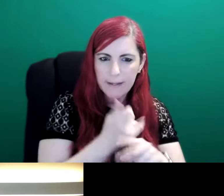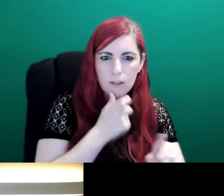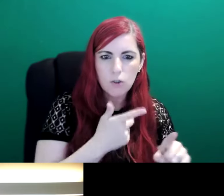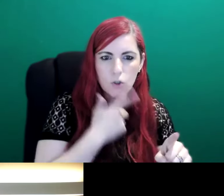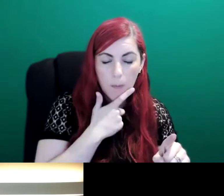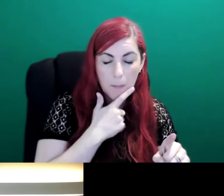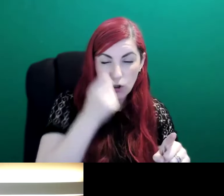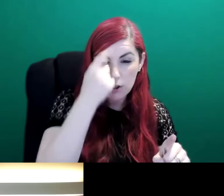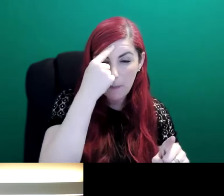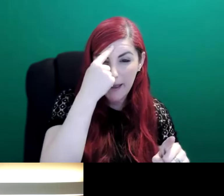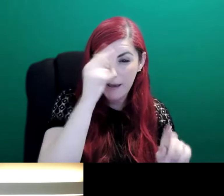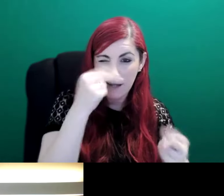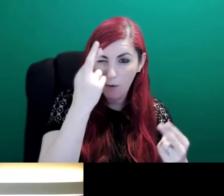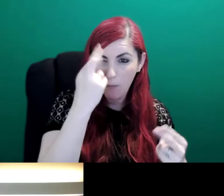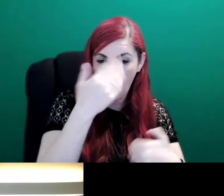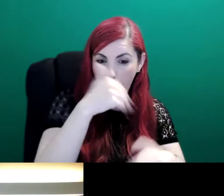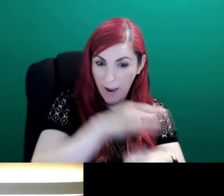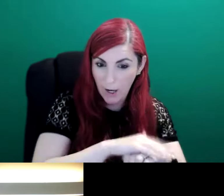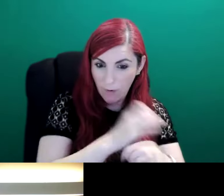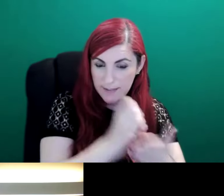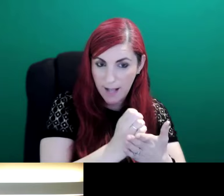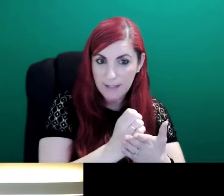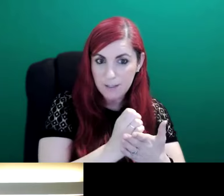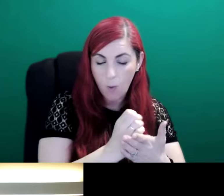head, I can't remember exactly where, so I'm not going to mislead anyone by saying